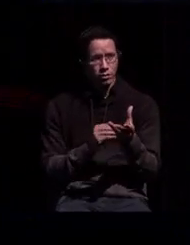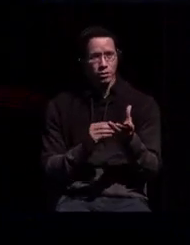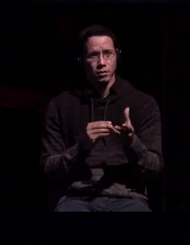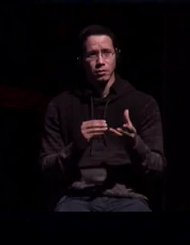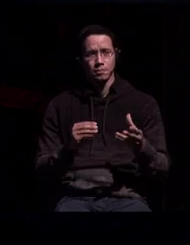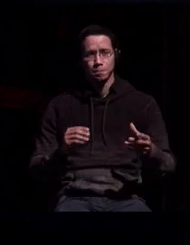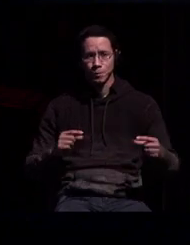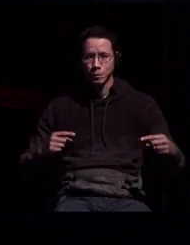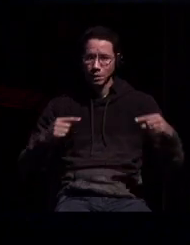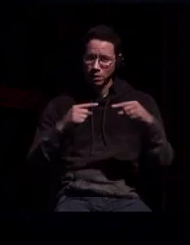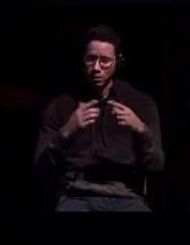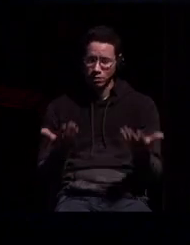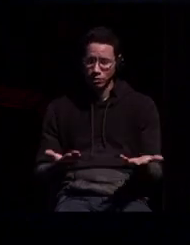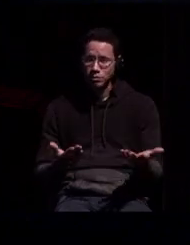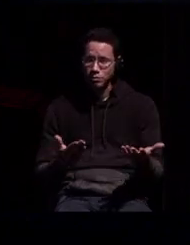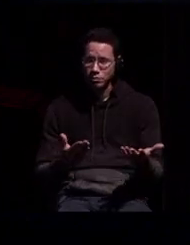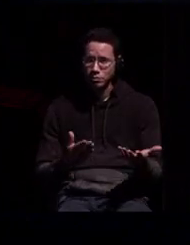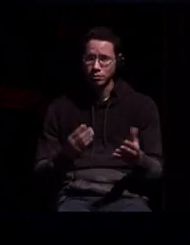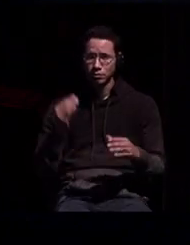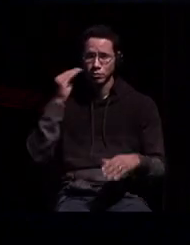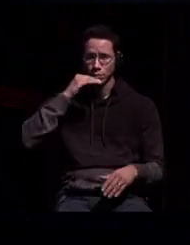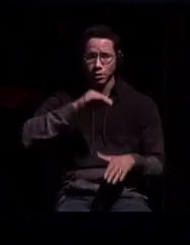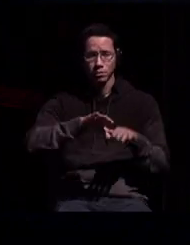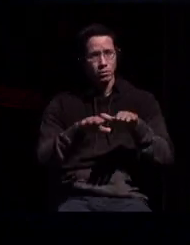permeated by gender inequalities.